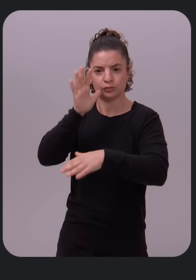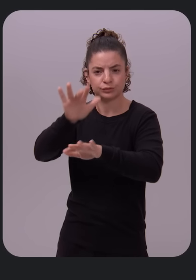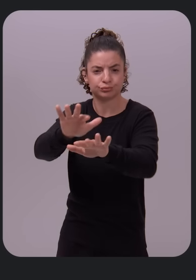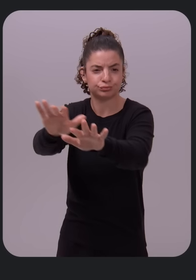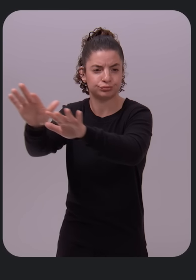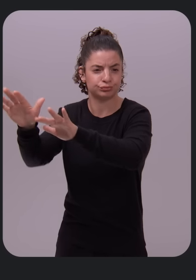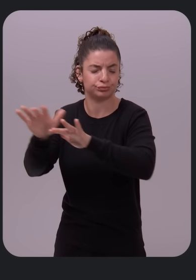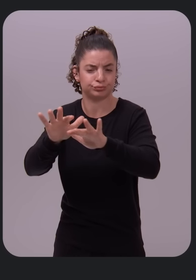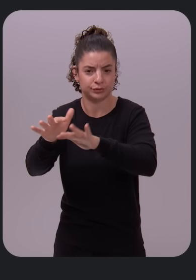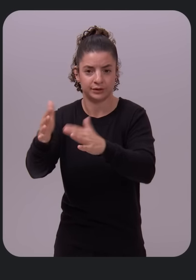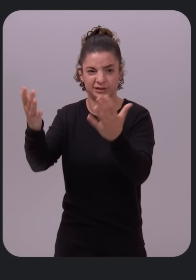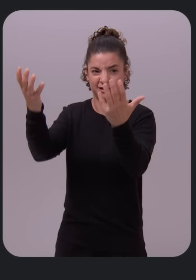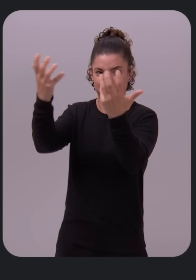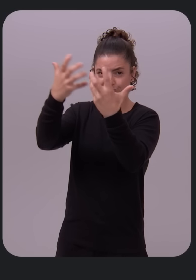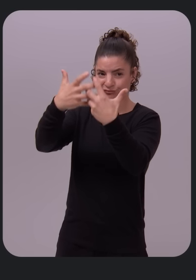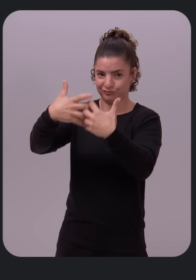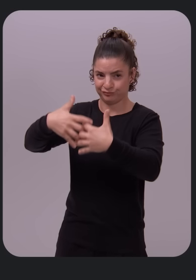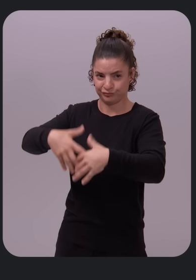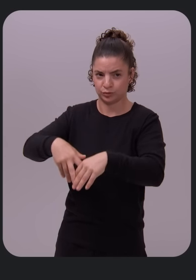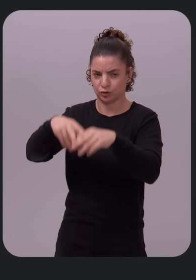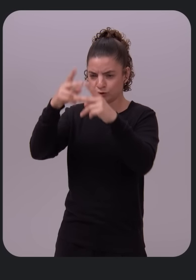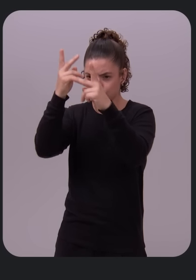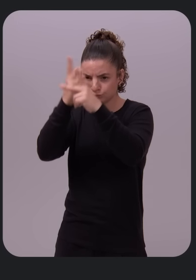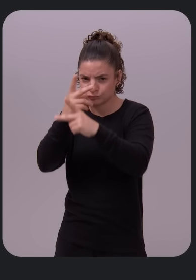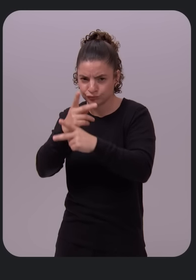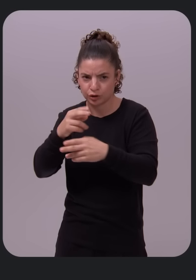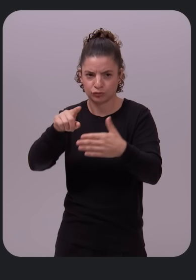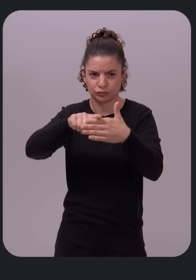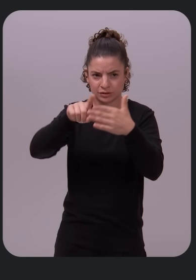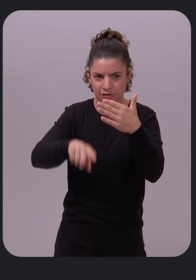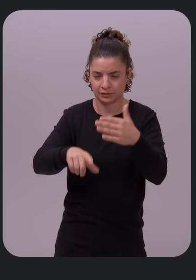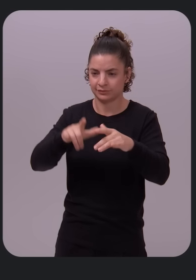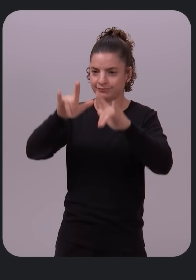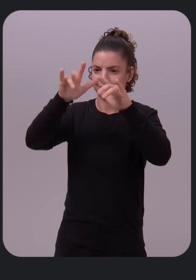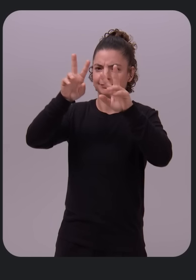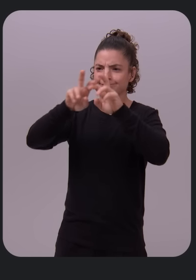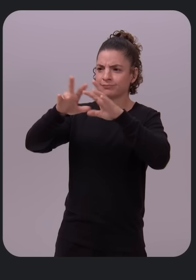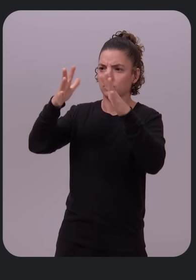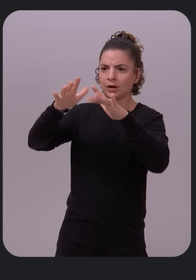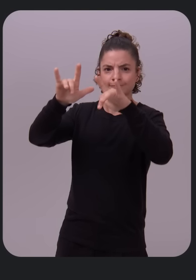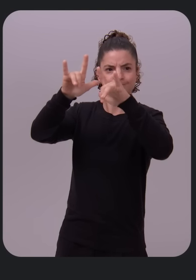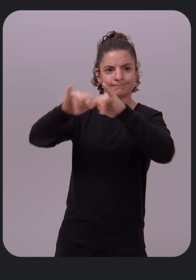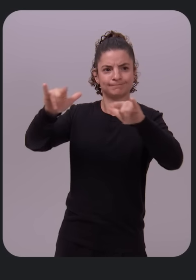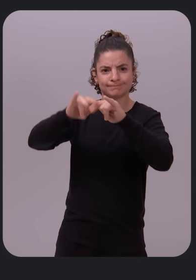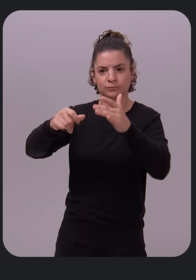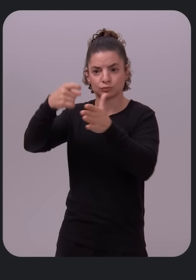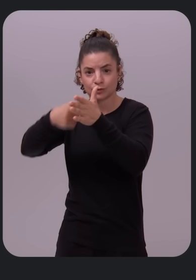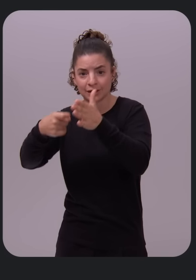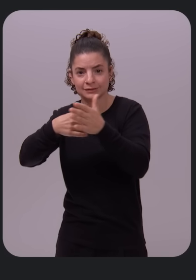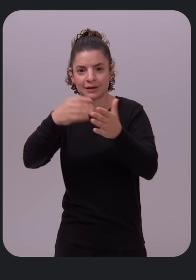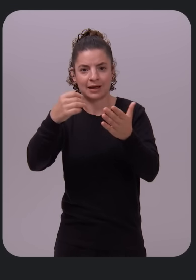And it puts it all together, reasoning across the results to analyze real-time pricing and inventory.